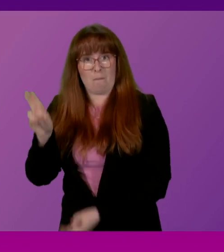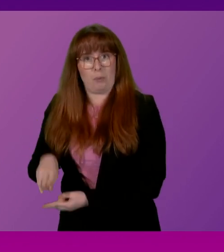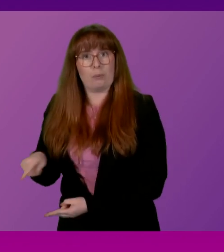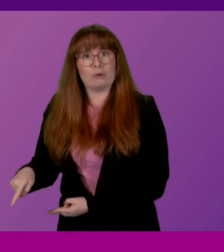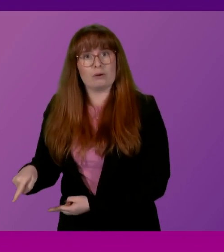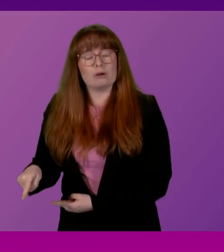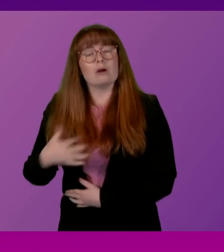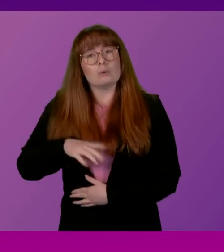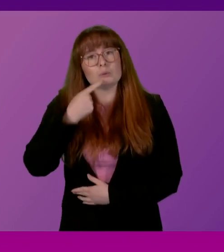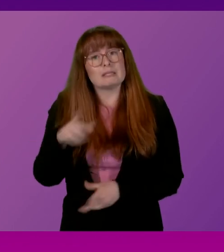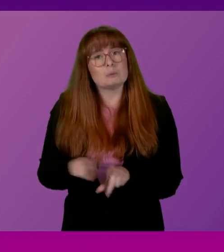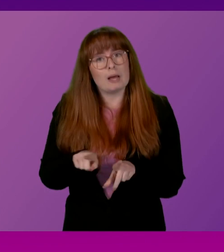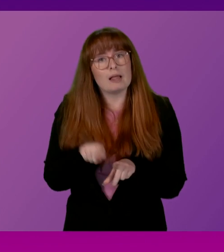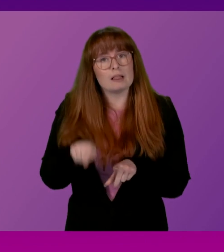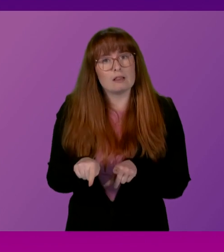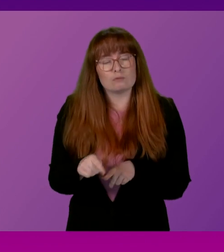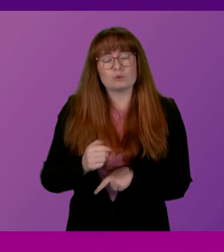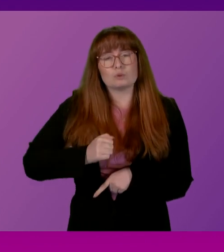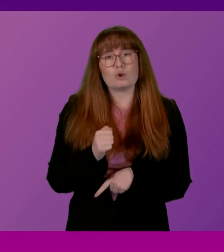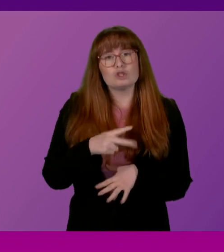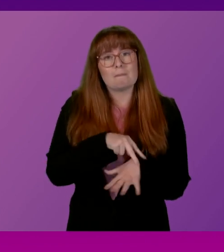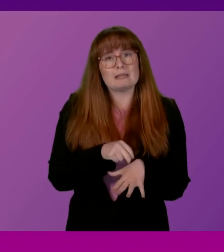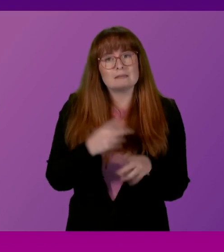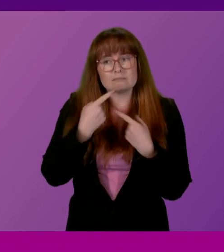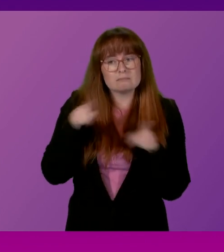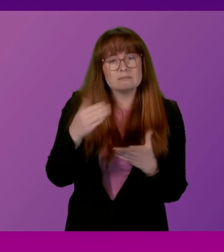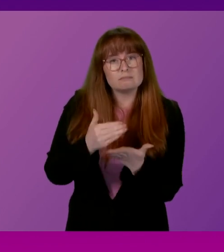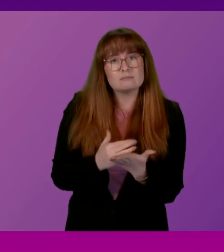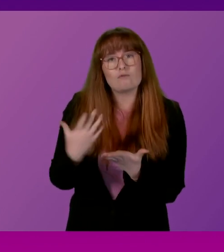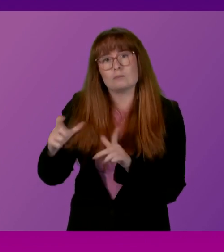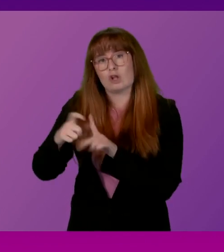Let me also address the point that was made by the Scottish Police Federation, which Douglas Ross mentioned.